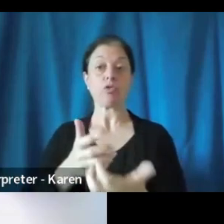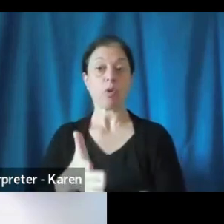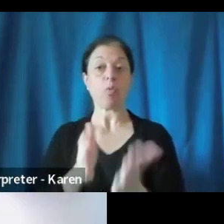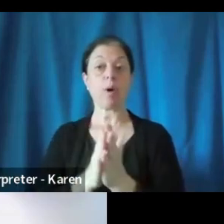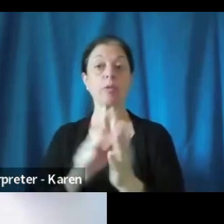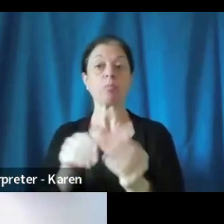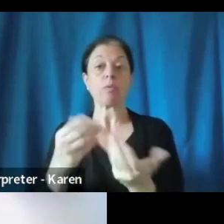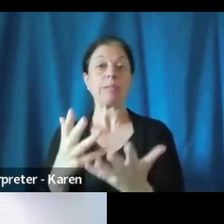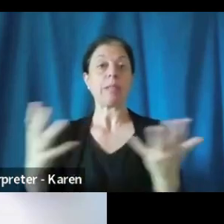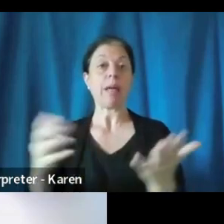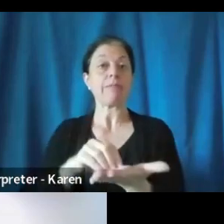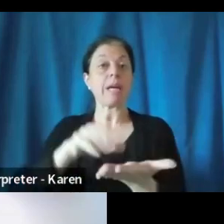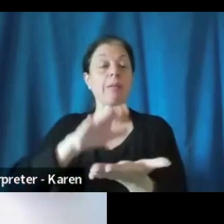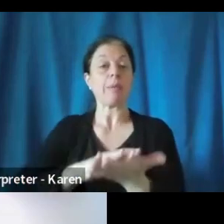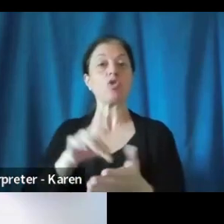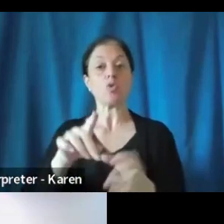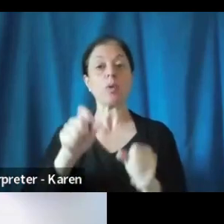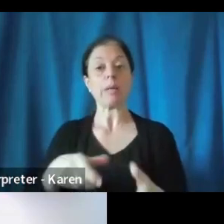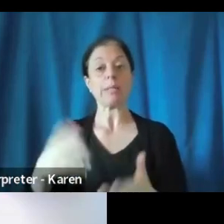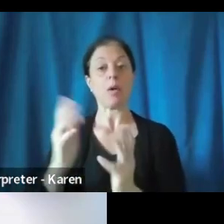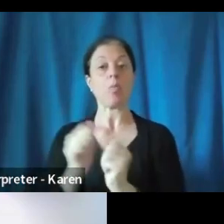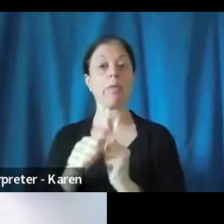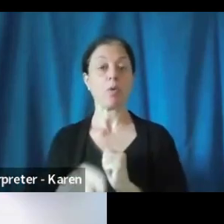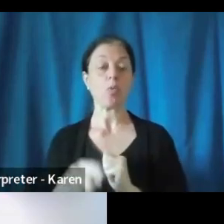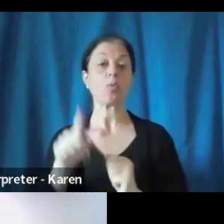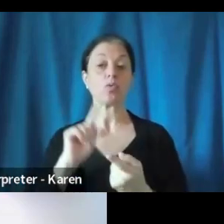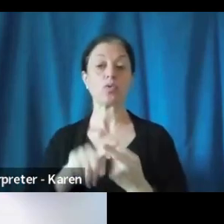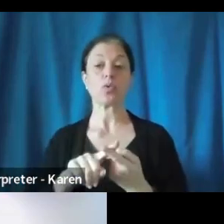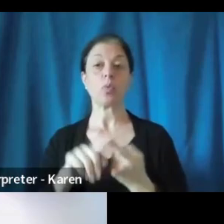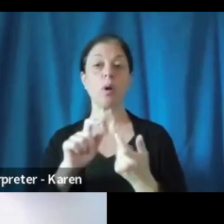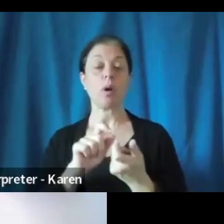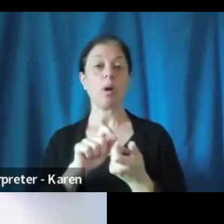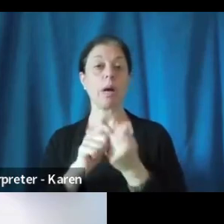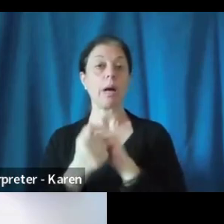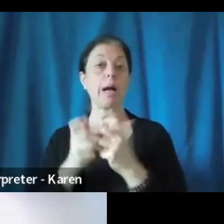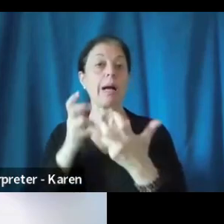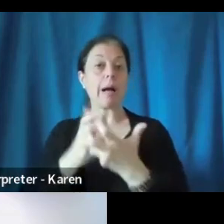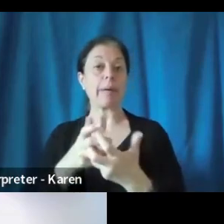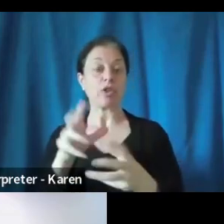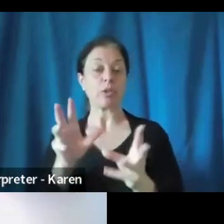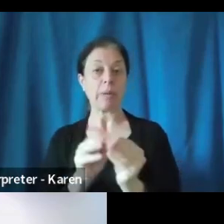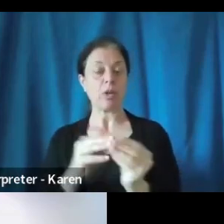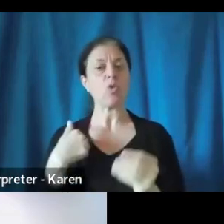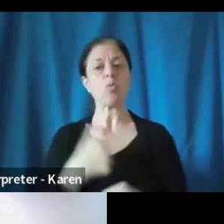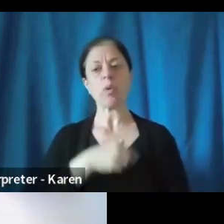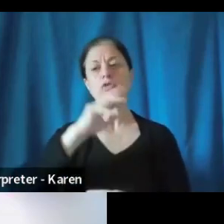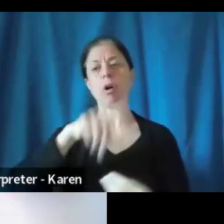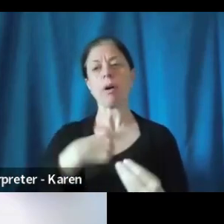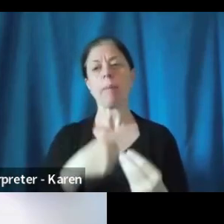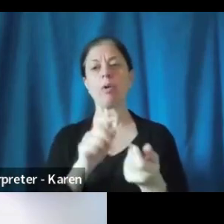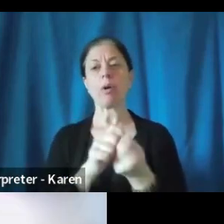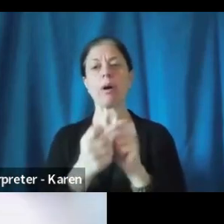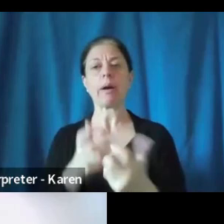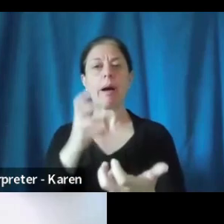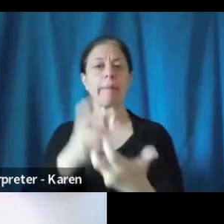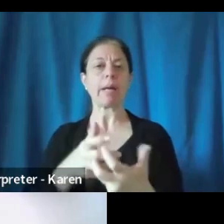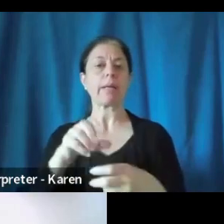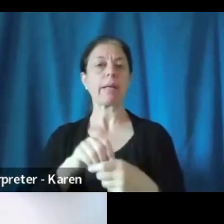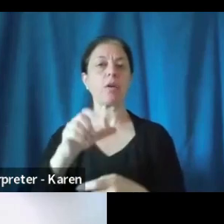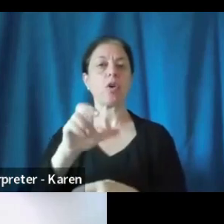really great first step in anyone's accommodation requests and it provides a lot of documentation you can take with you to an accommodations meeting.